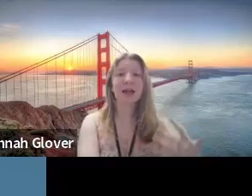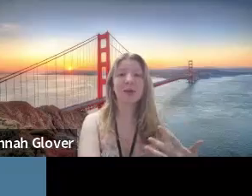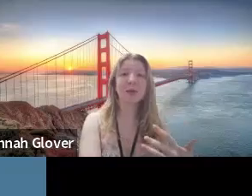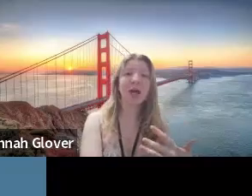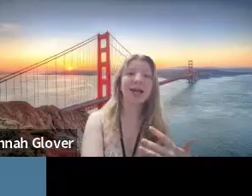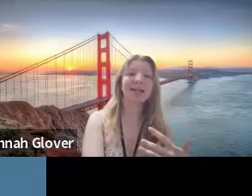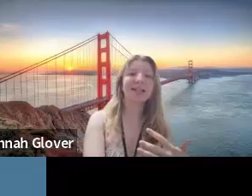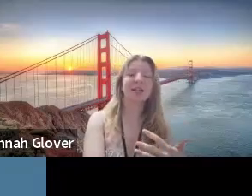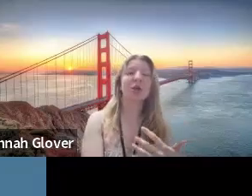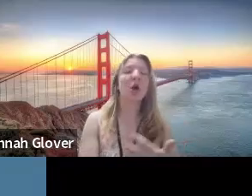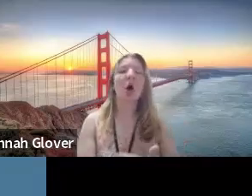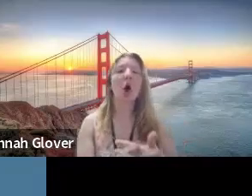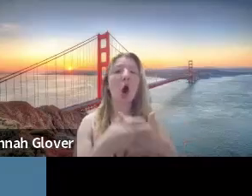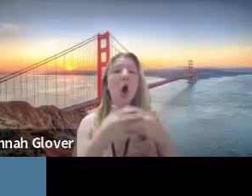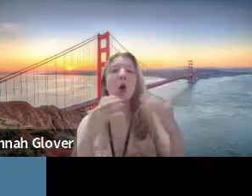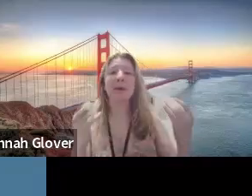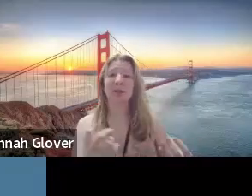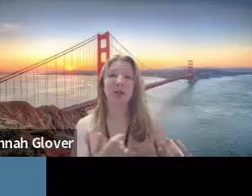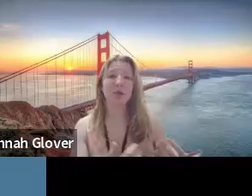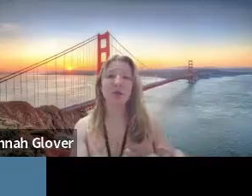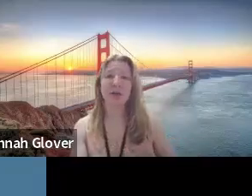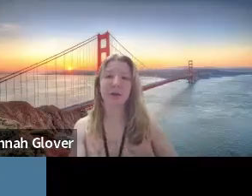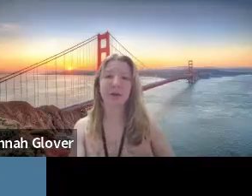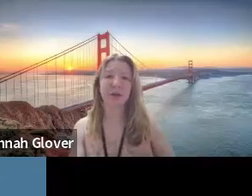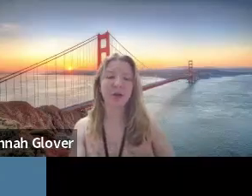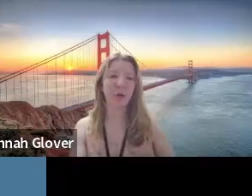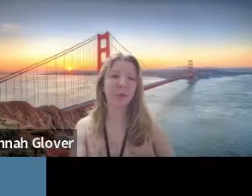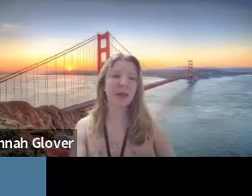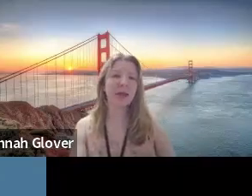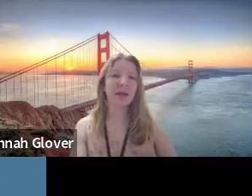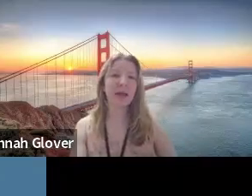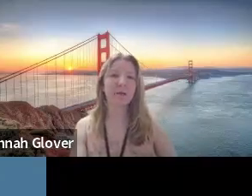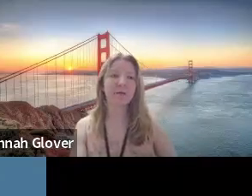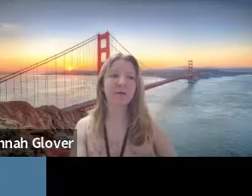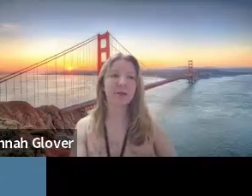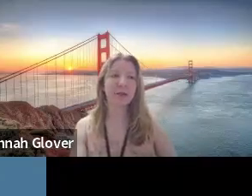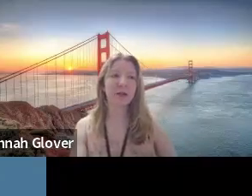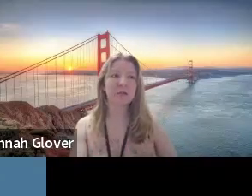important thing to you you may go without things that are other essential needs. Having